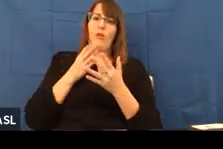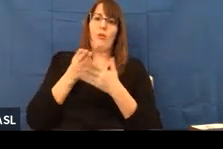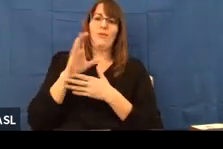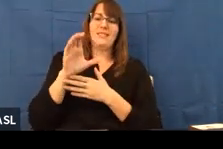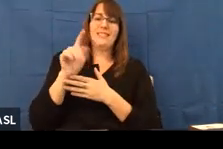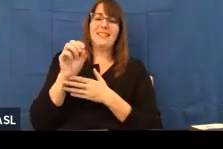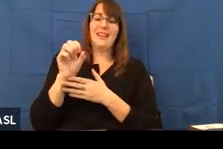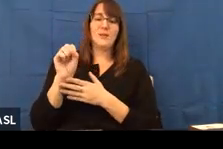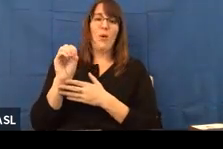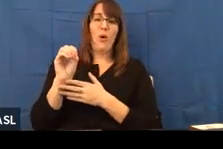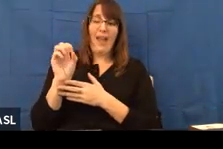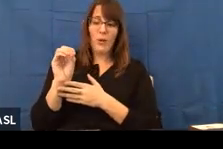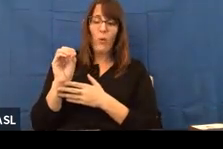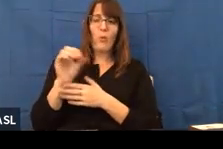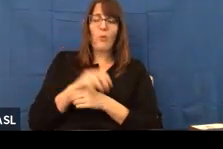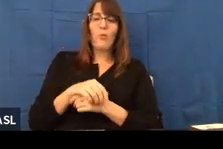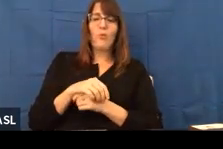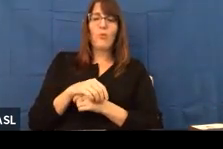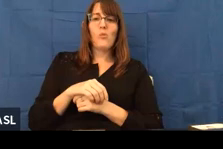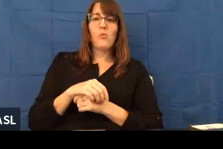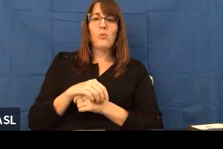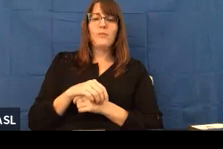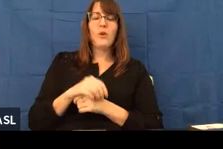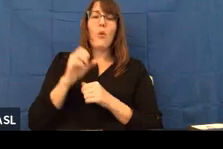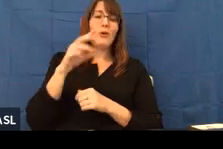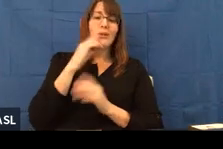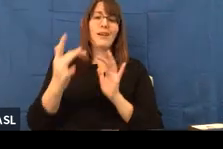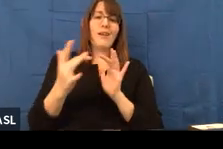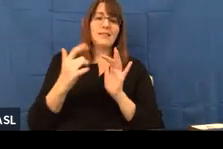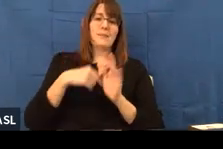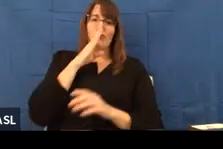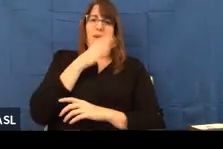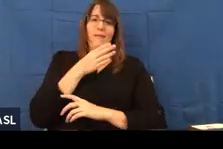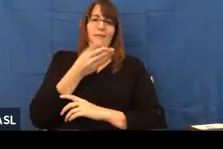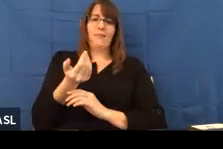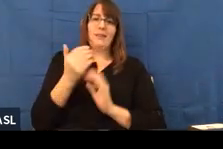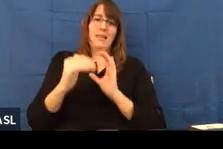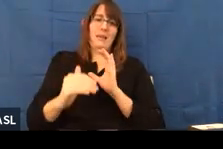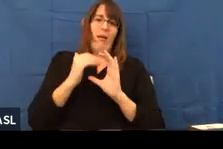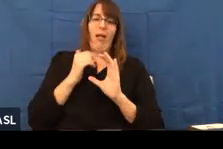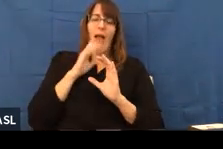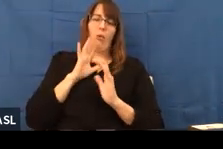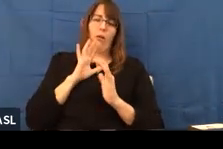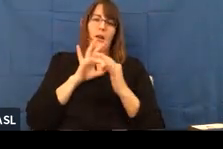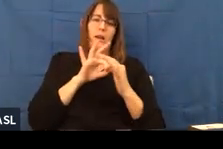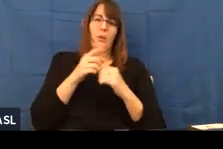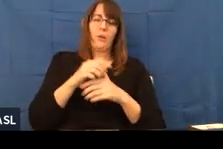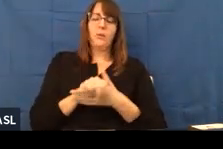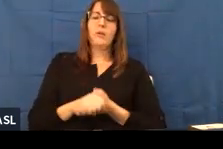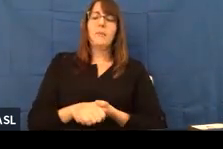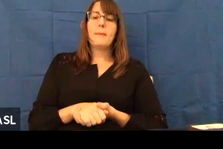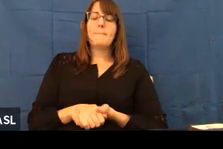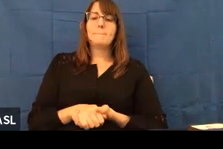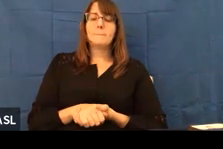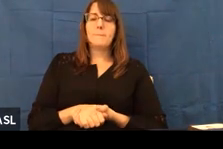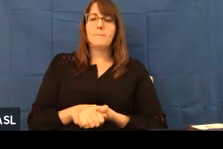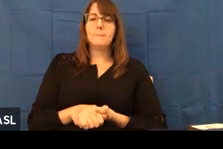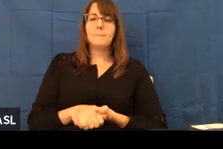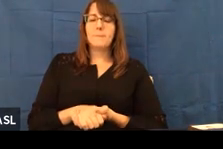Allison Frenzel : And again, you can reach out to Julian I directly. And we can also make some contacts, one of the things we're going to share out in this slide deck is